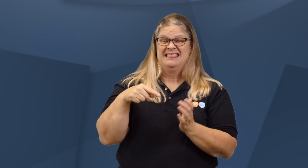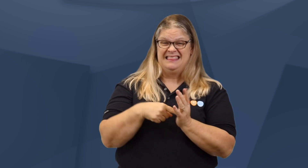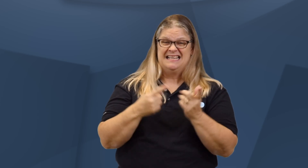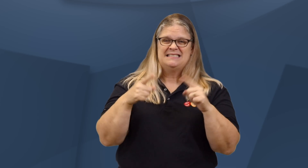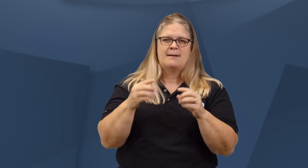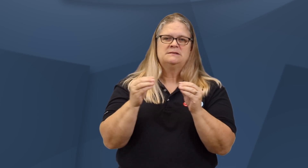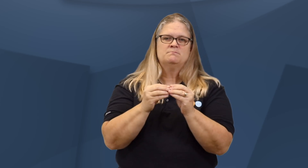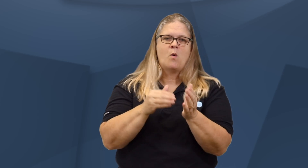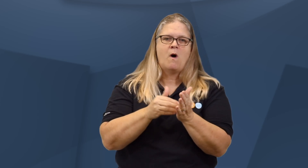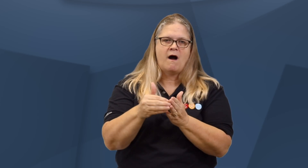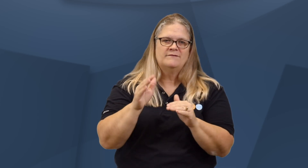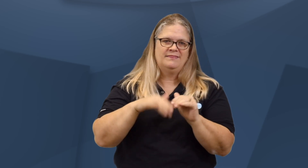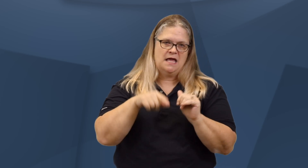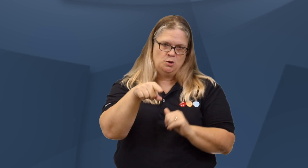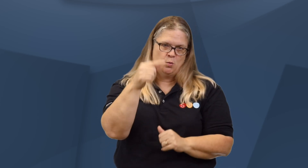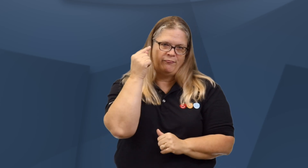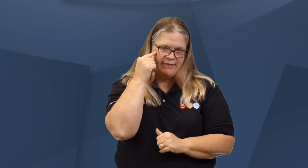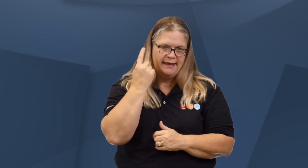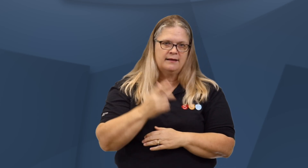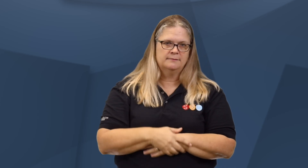This happens more often than you think.